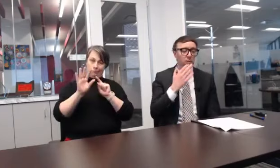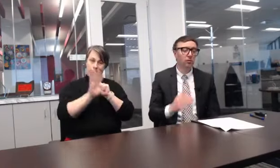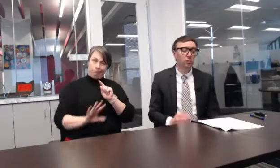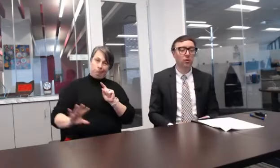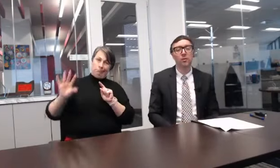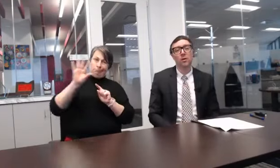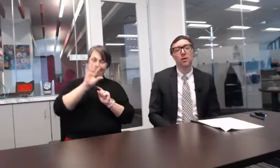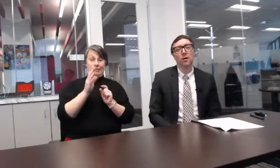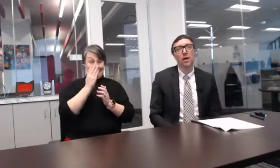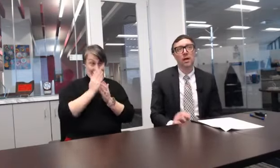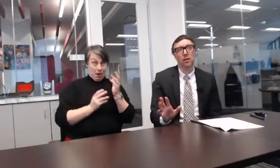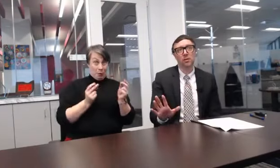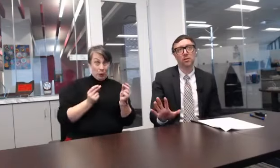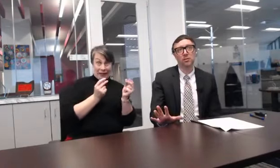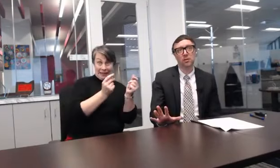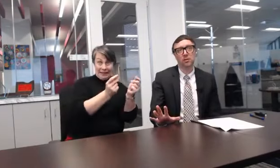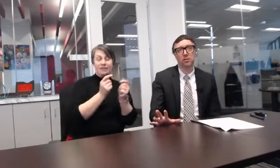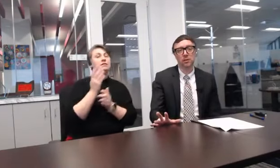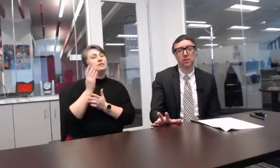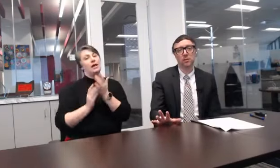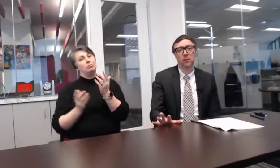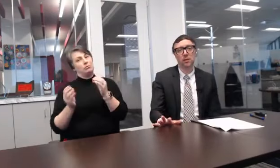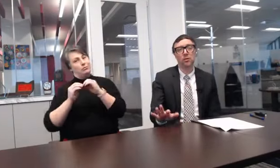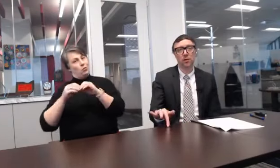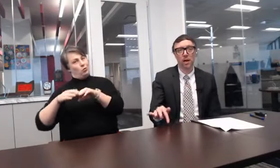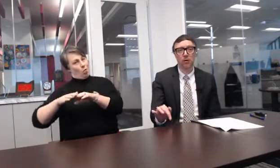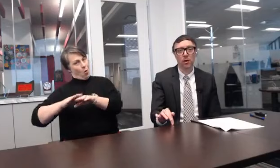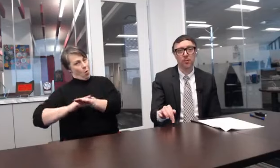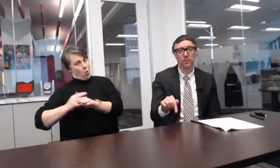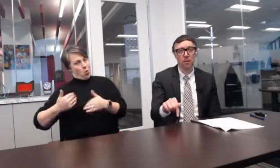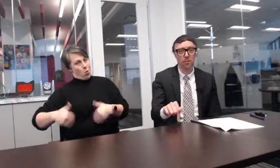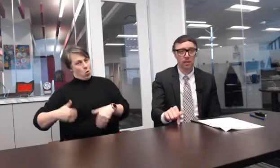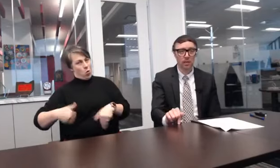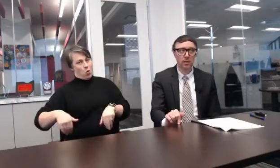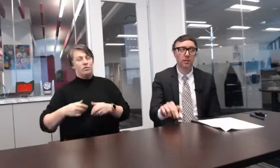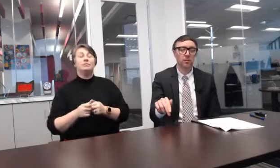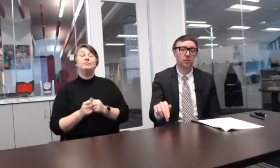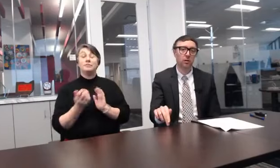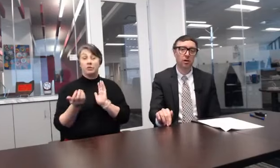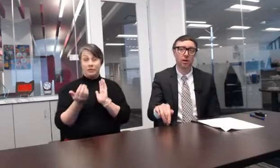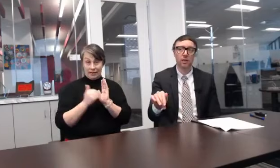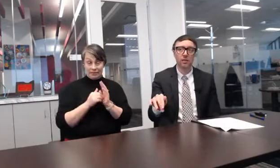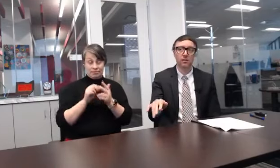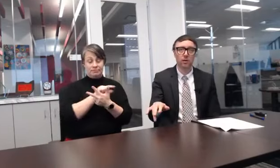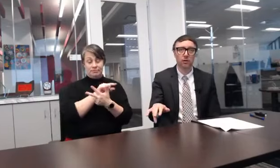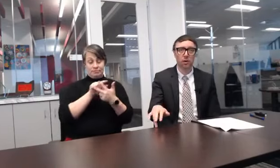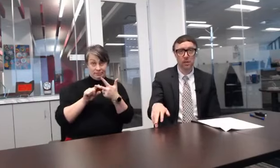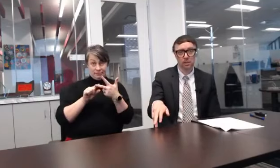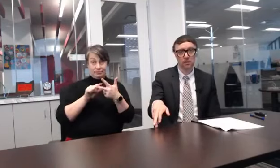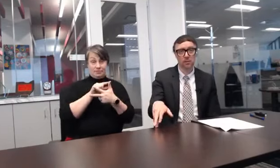So again, there's these three outcomes. Immediate Needs, Current Needs or no need.